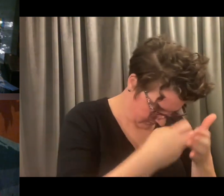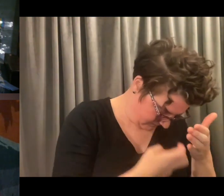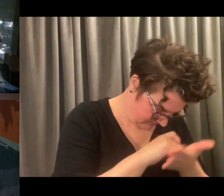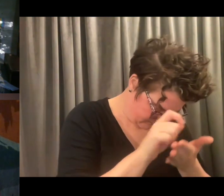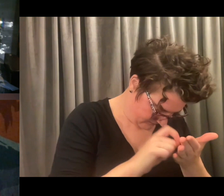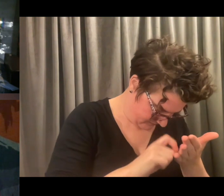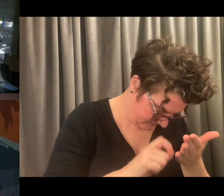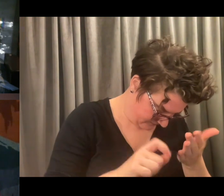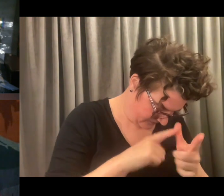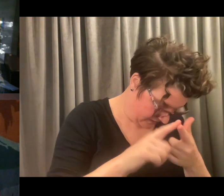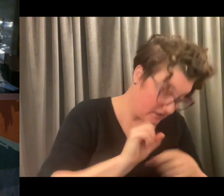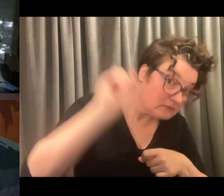like, who knows if anybody reads it?